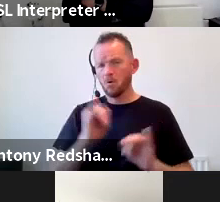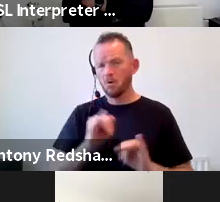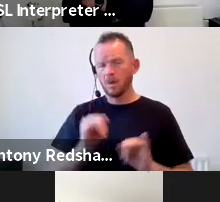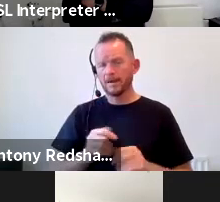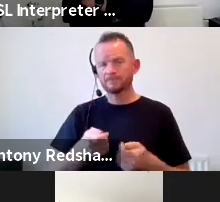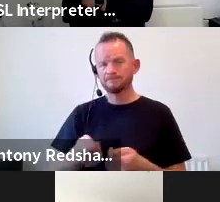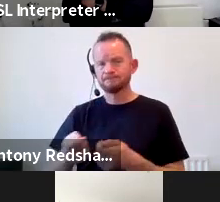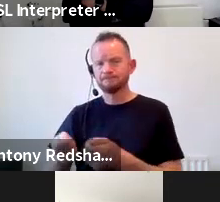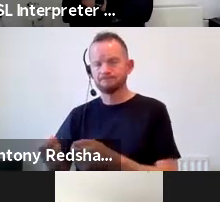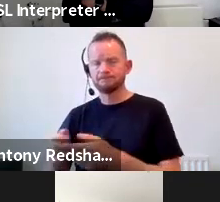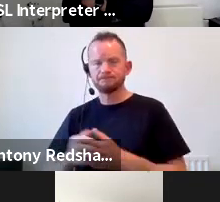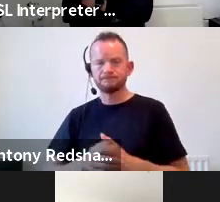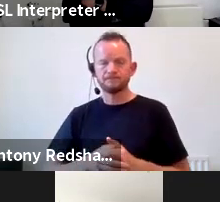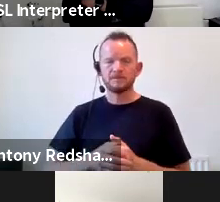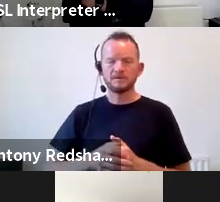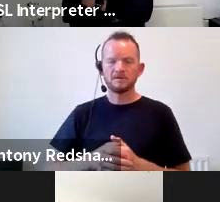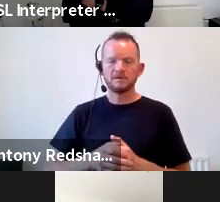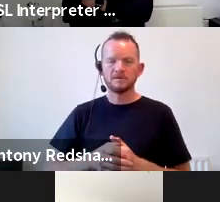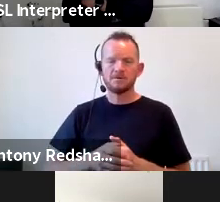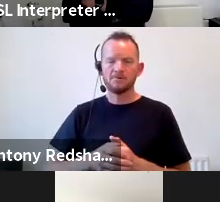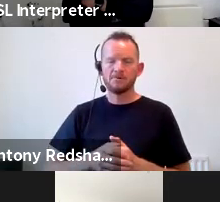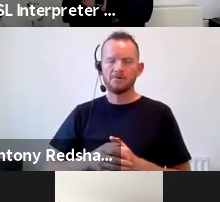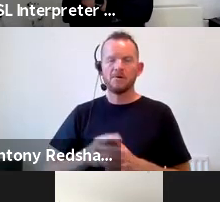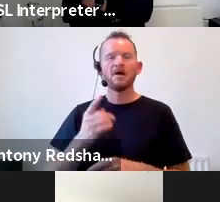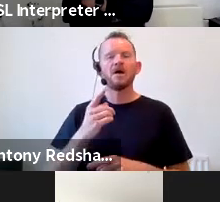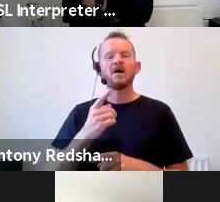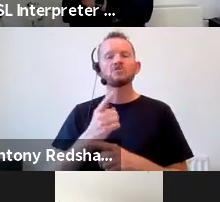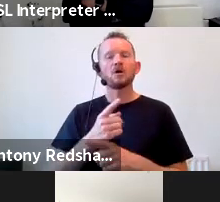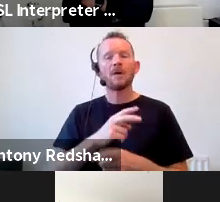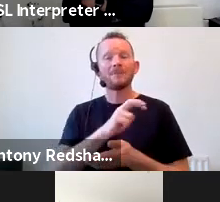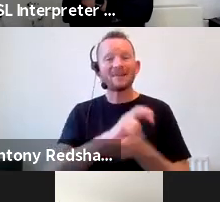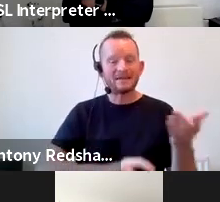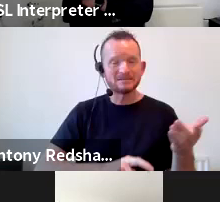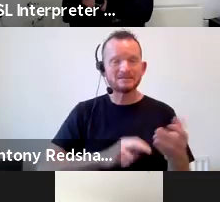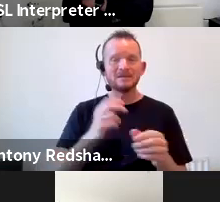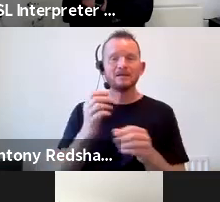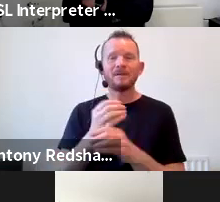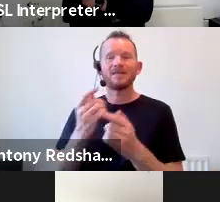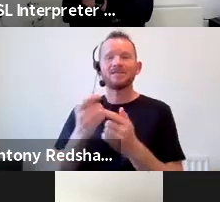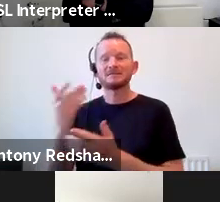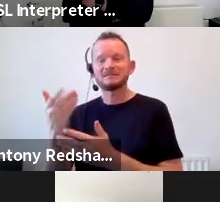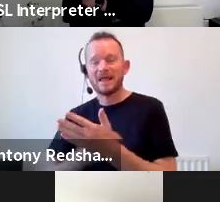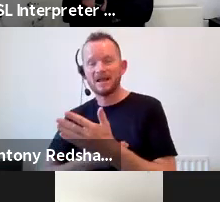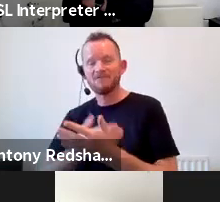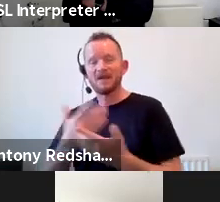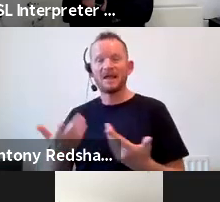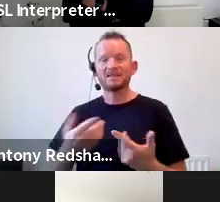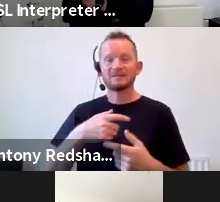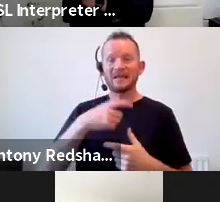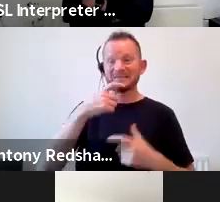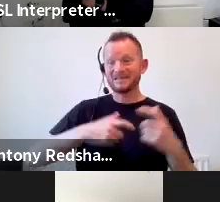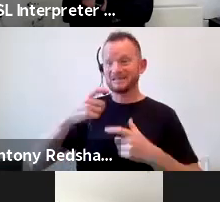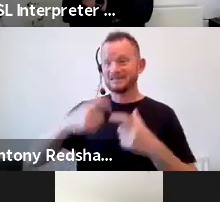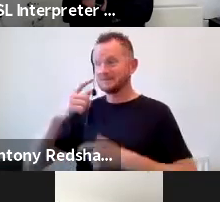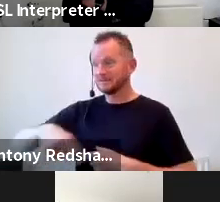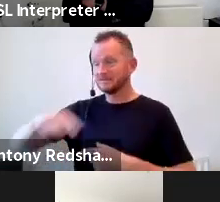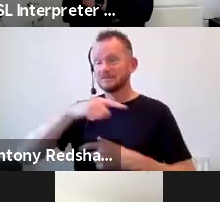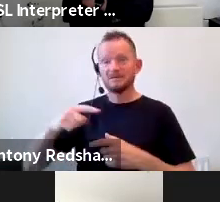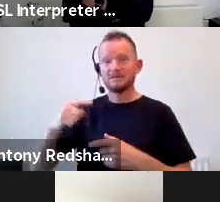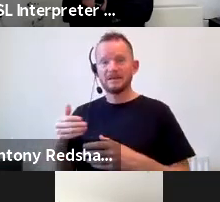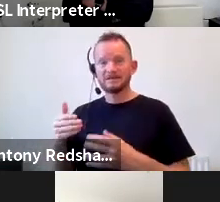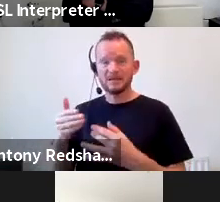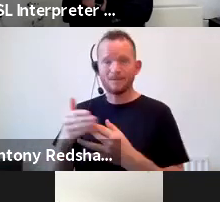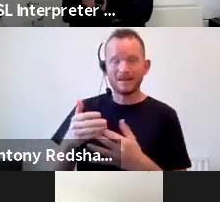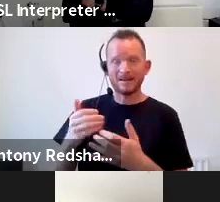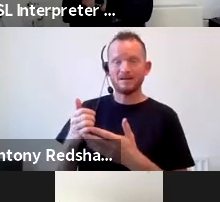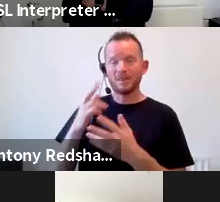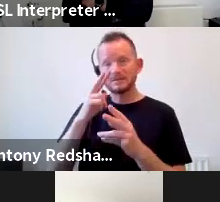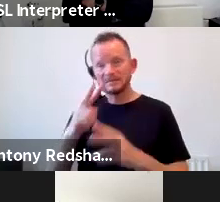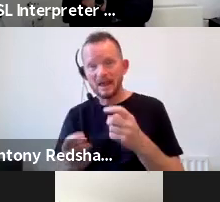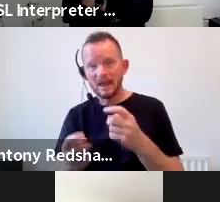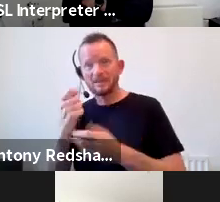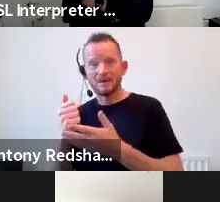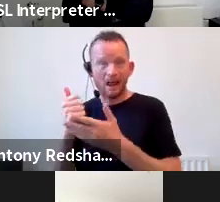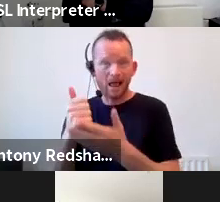And whilst we've talked about the police and making things safe is available to citizens stepping in, which seems that that soccer thing happened. And it's all very well.